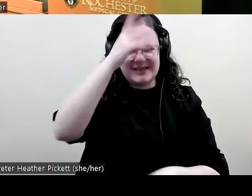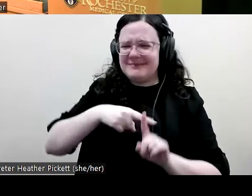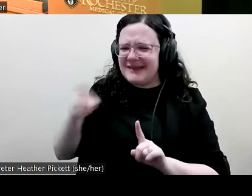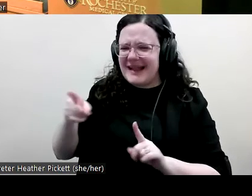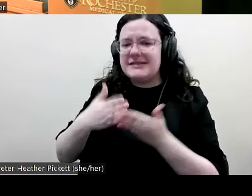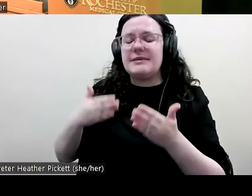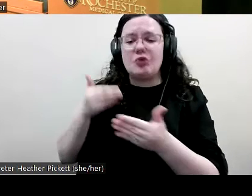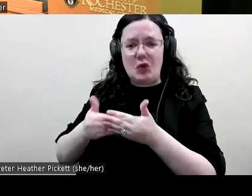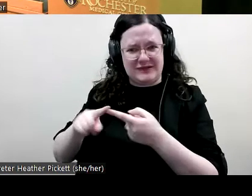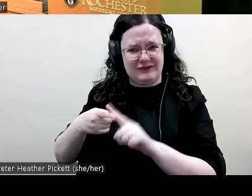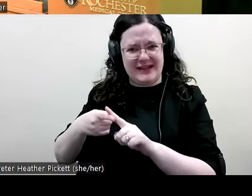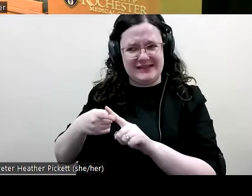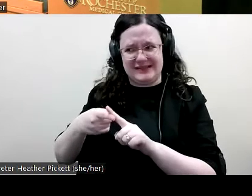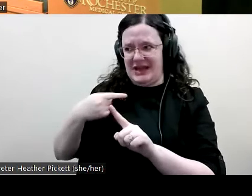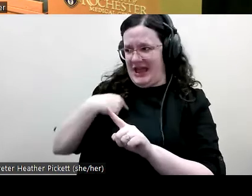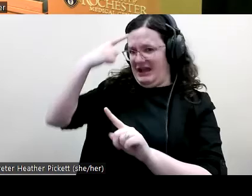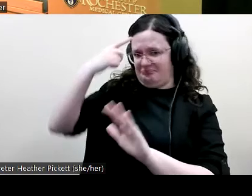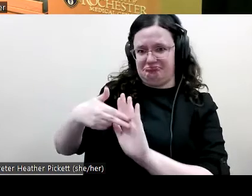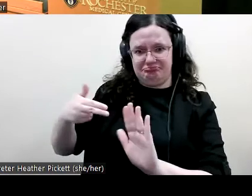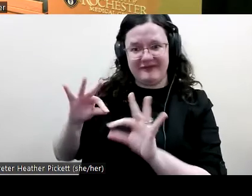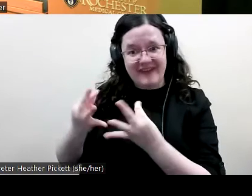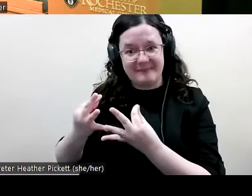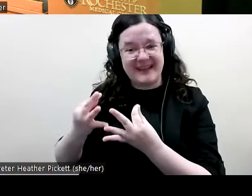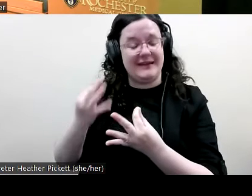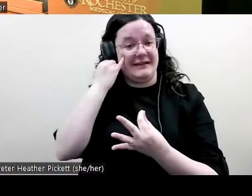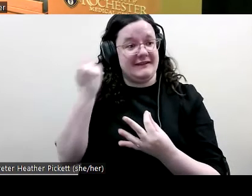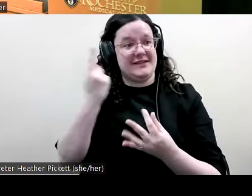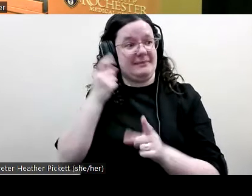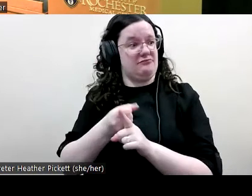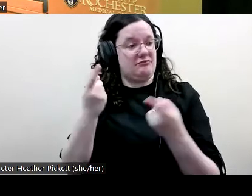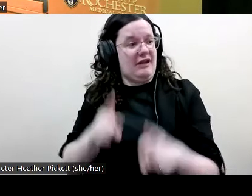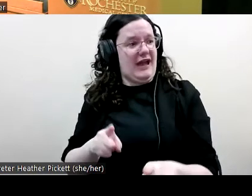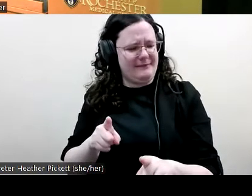happened they're people that I could call upon and so we want to Define family very broadly not